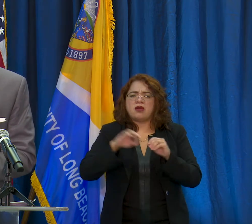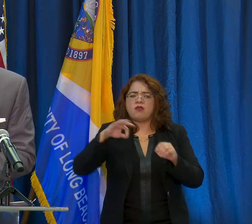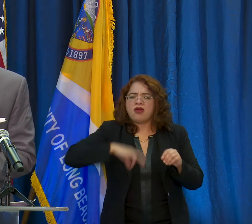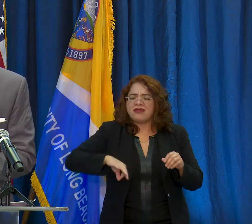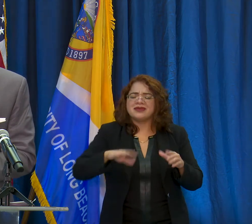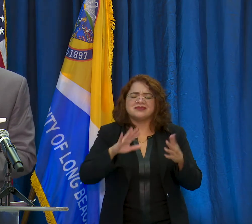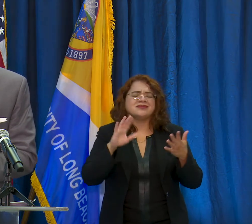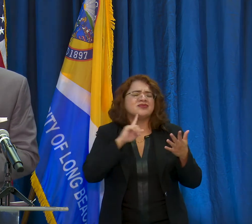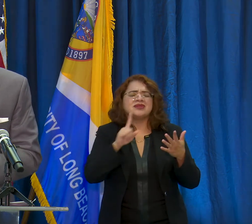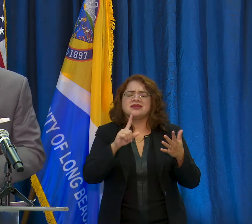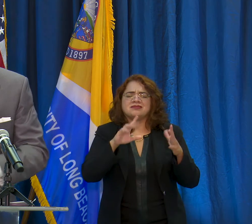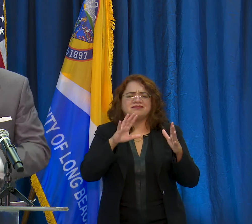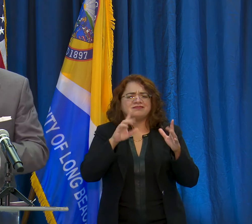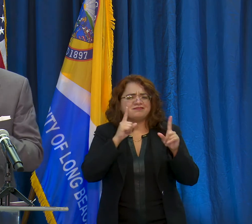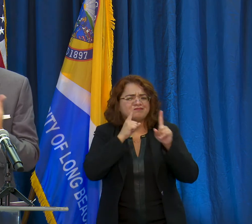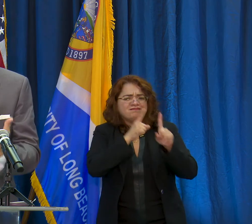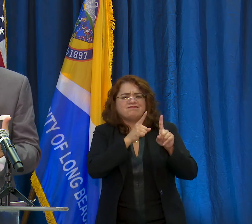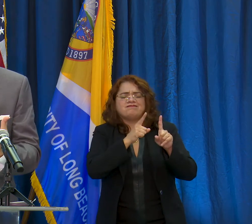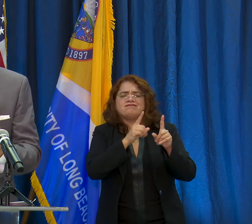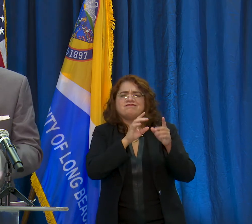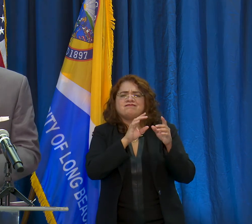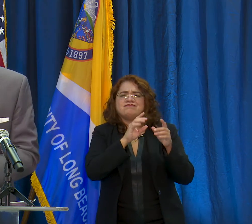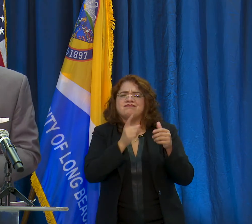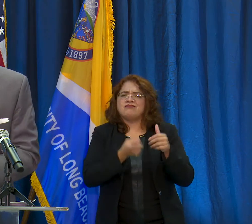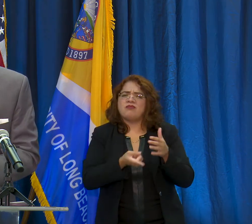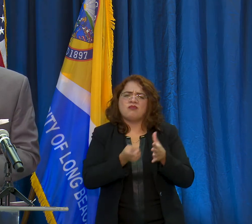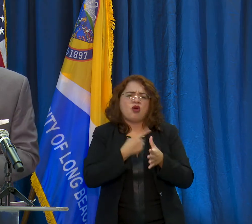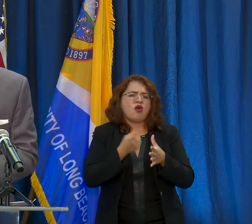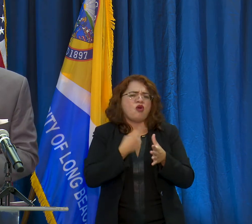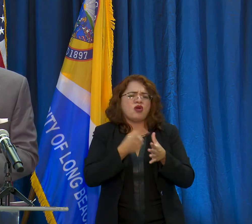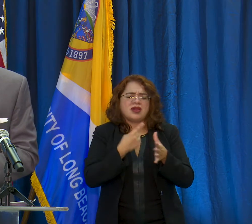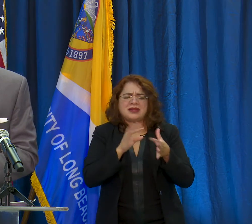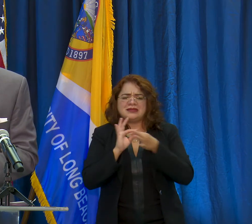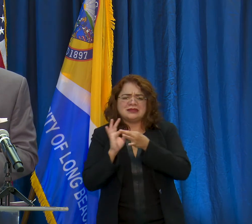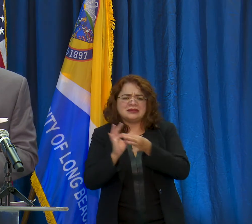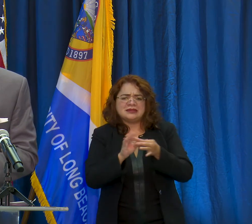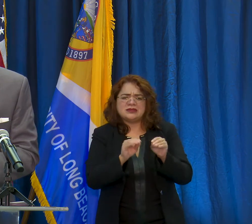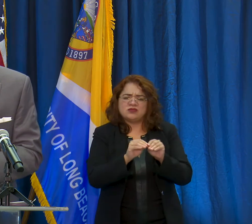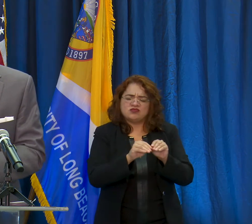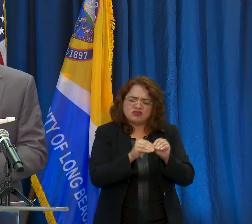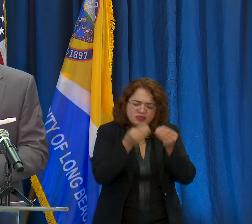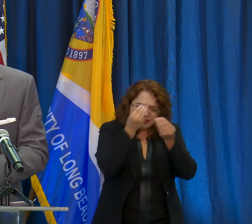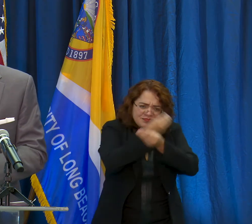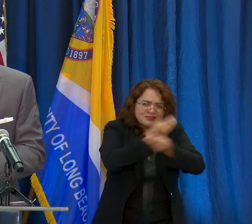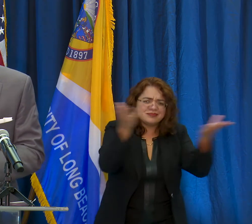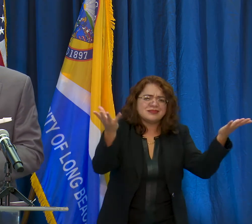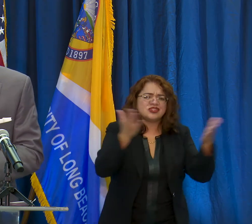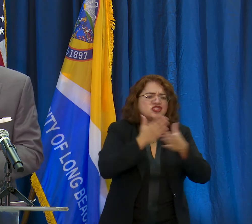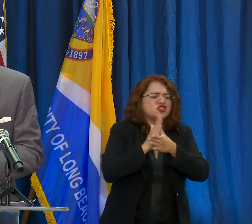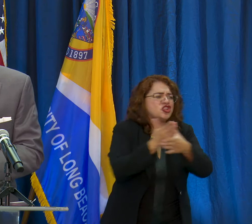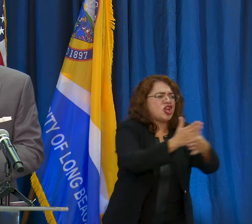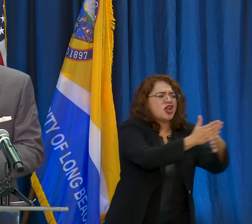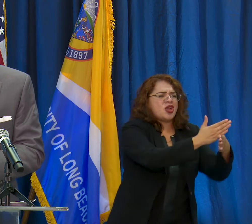for us to spread the word and increase the awareness about resources available.